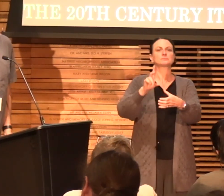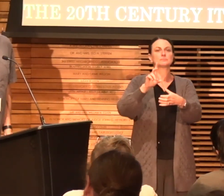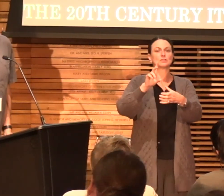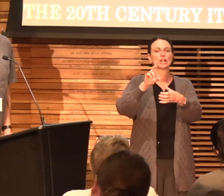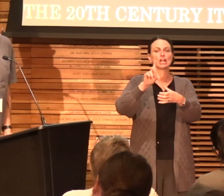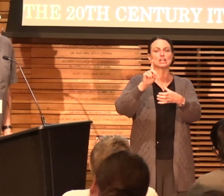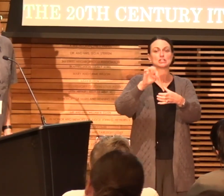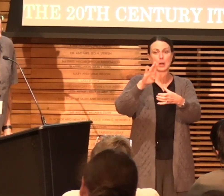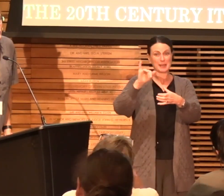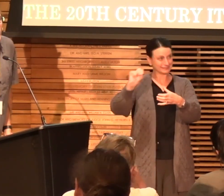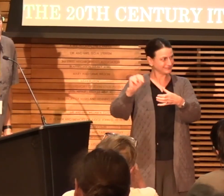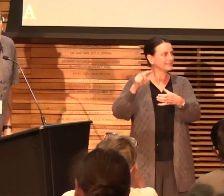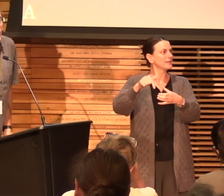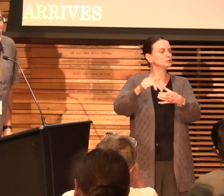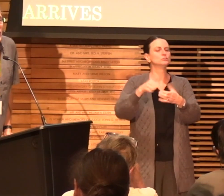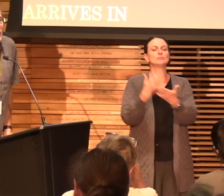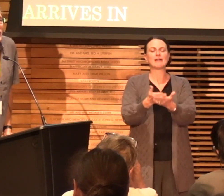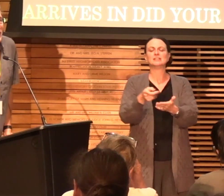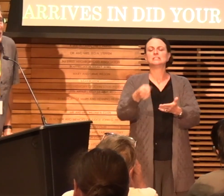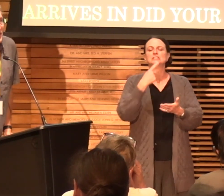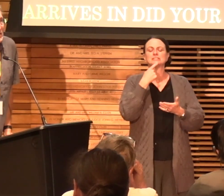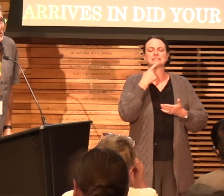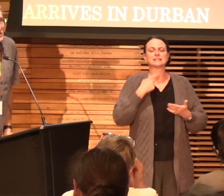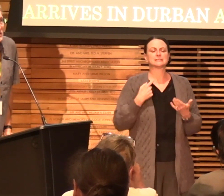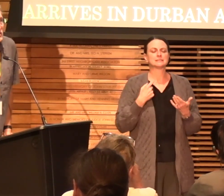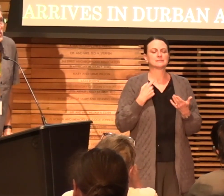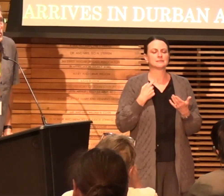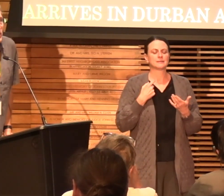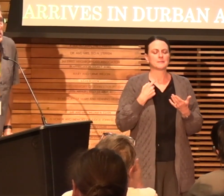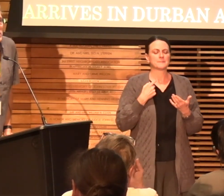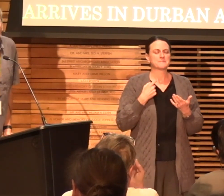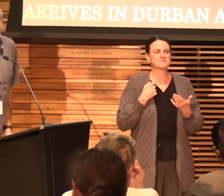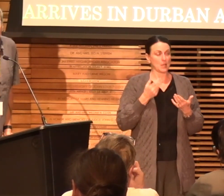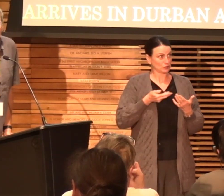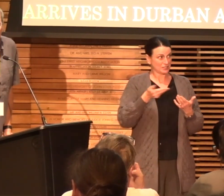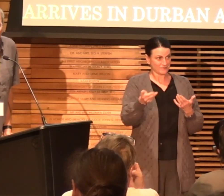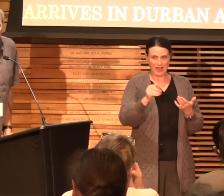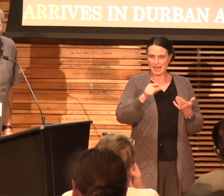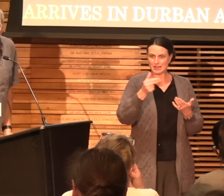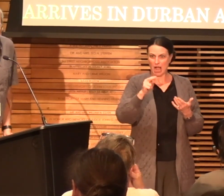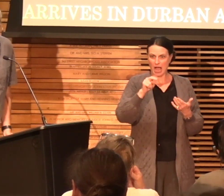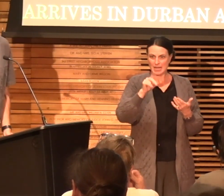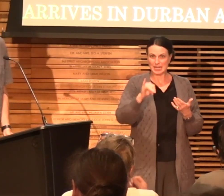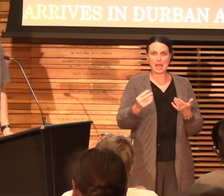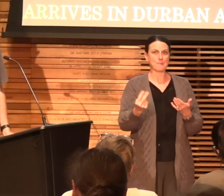and she's invited to Gandhi Memorial Hall to speak